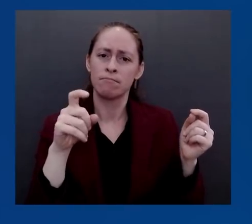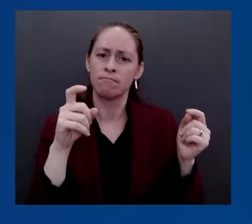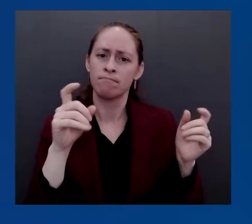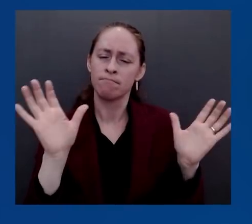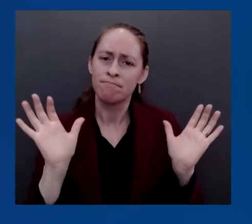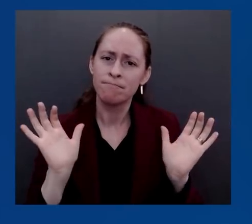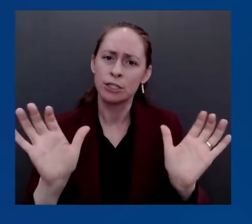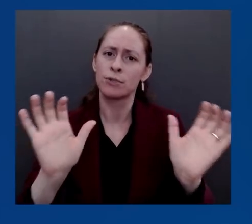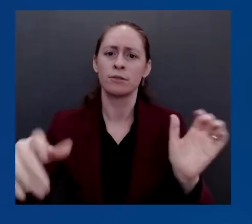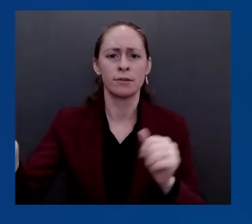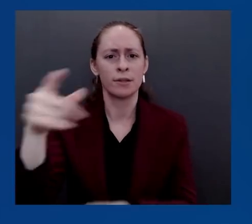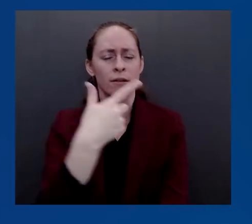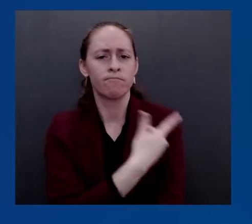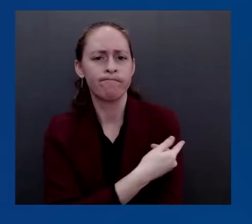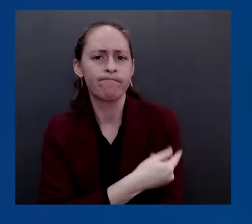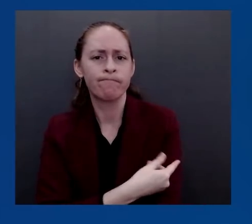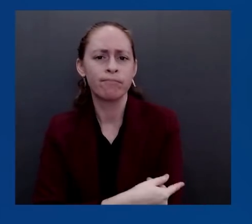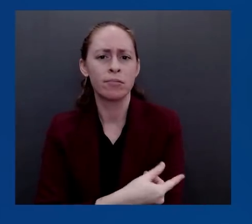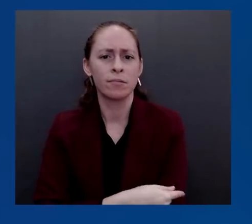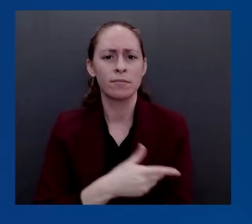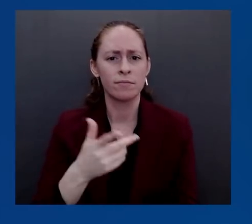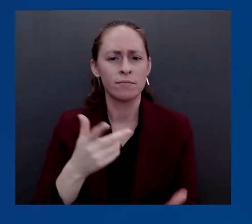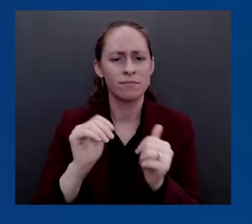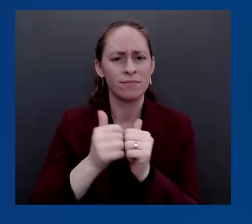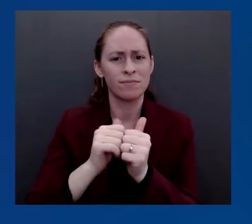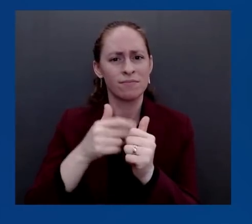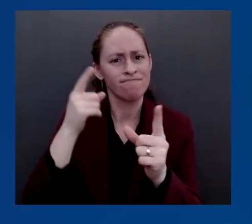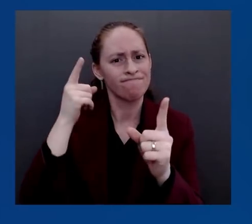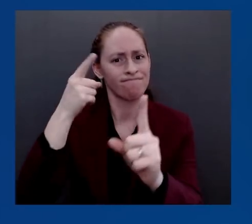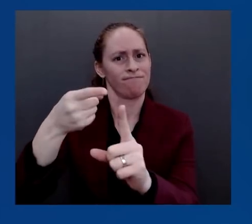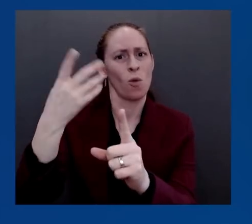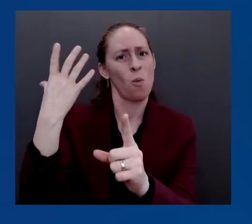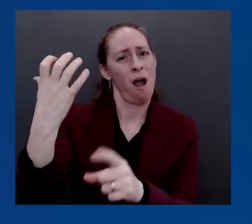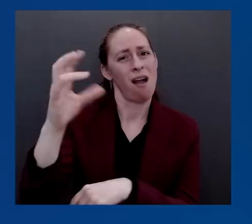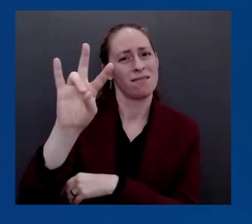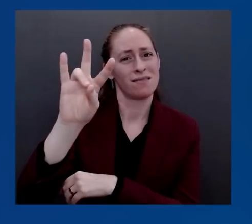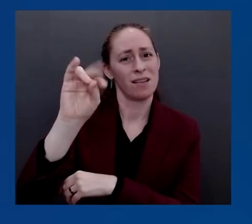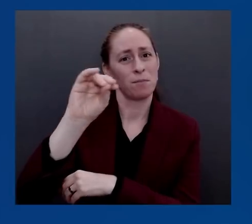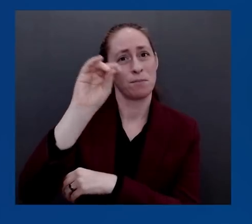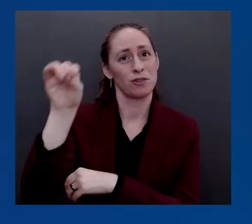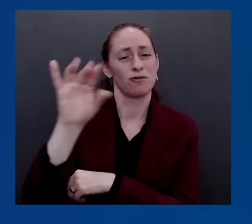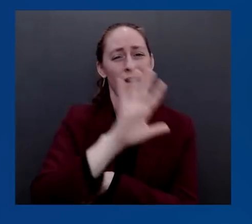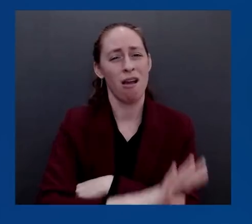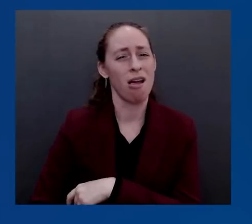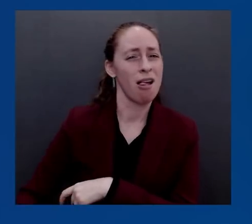Mr. Zients: Good. Okay. I'll -- let me take a response first to the question